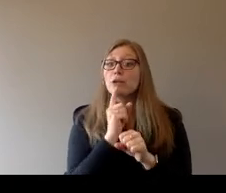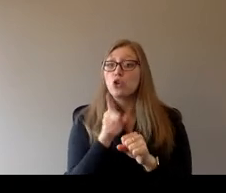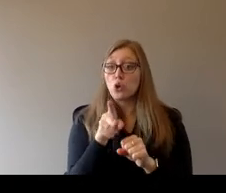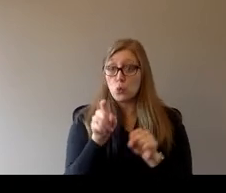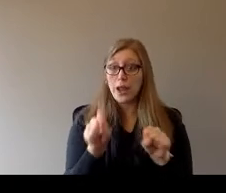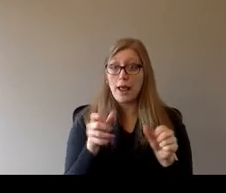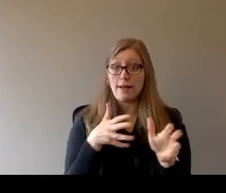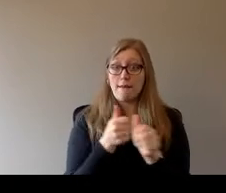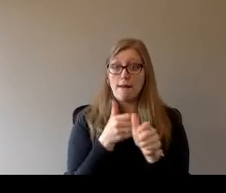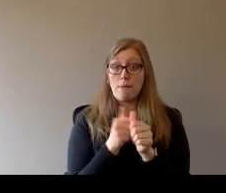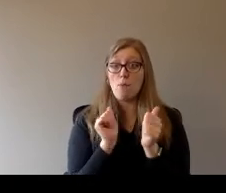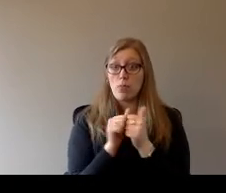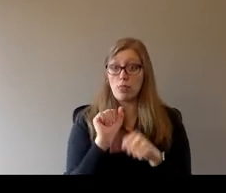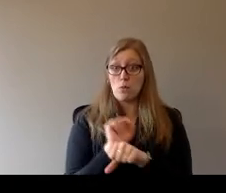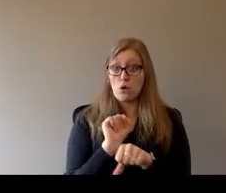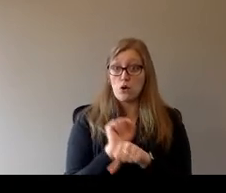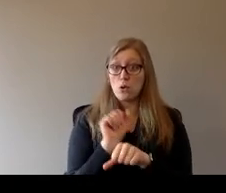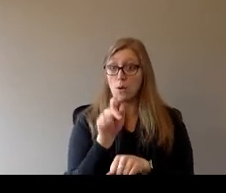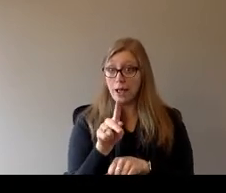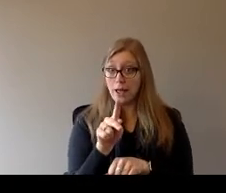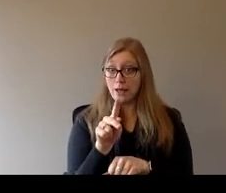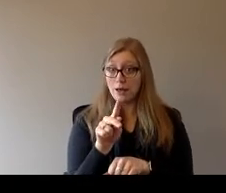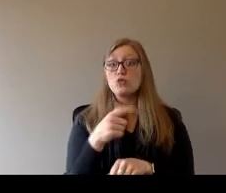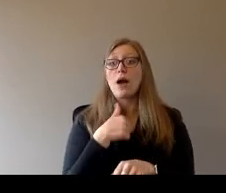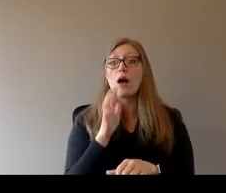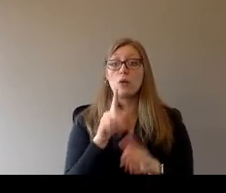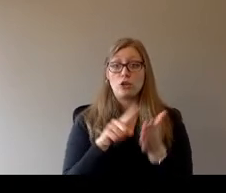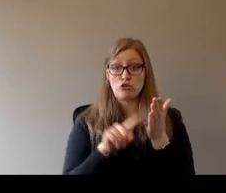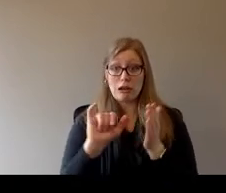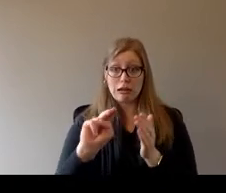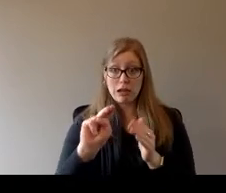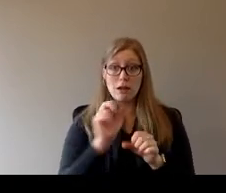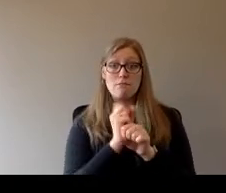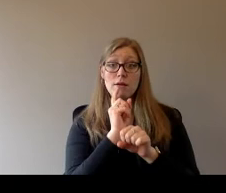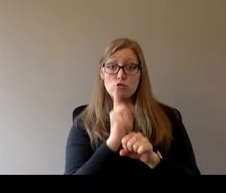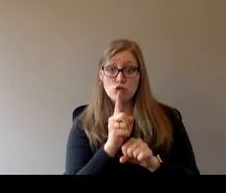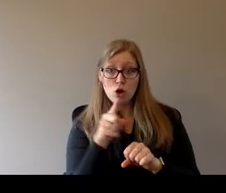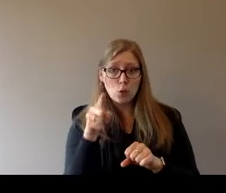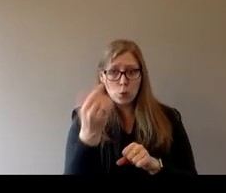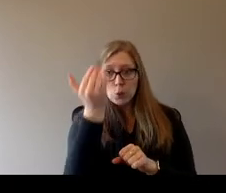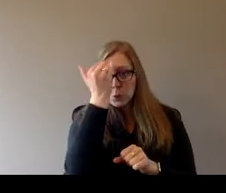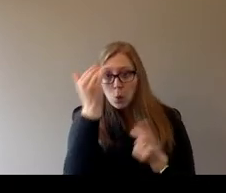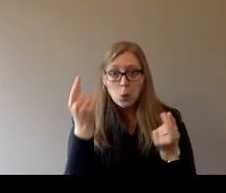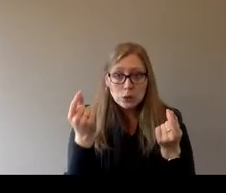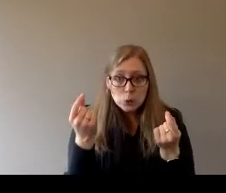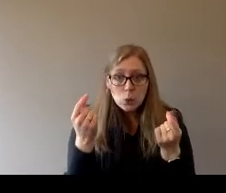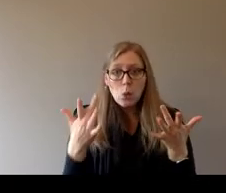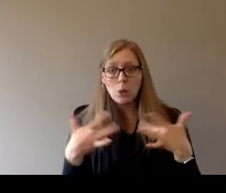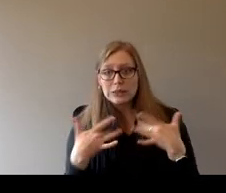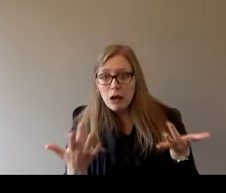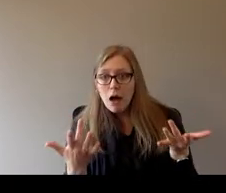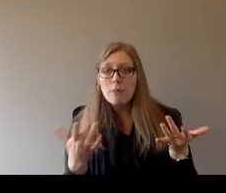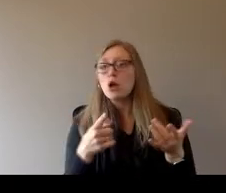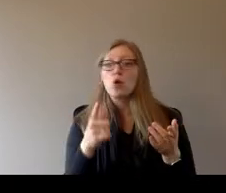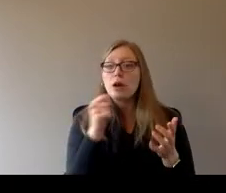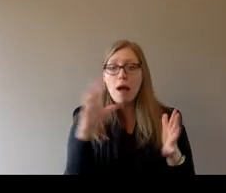So that is kind of my check-in. To make sure that you know what is going on and you are not missing anything.